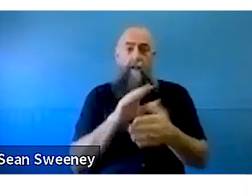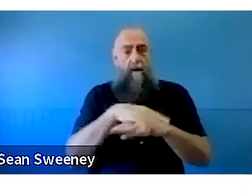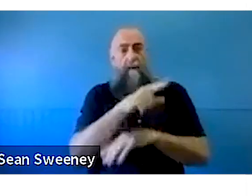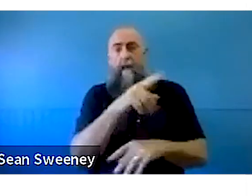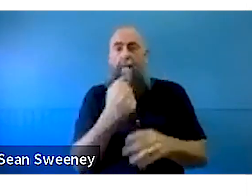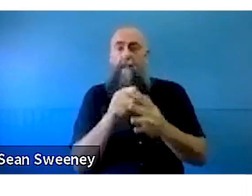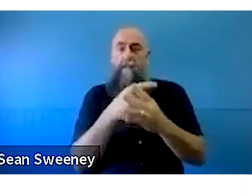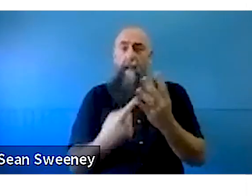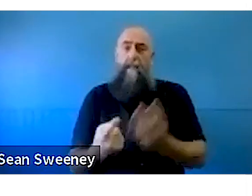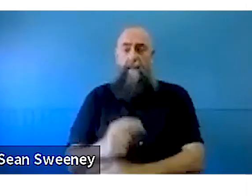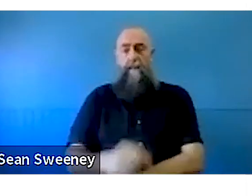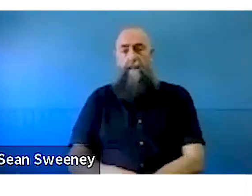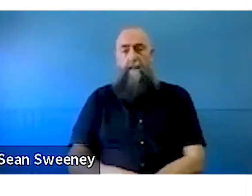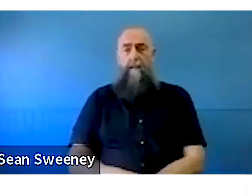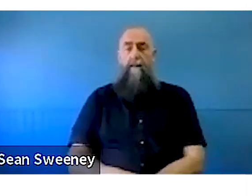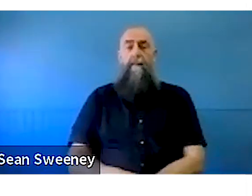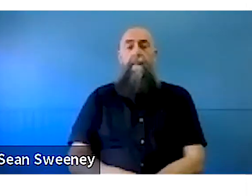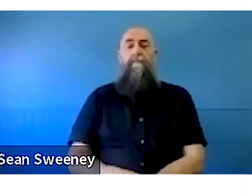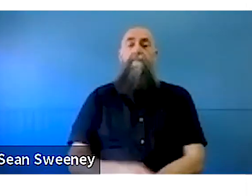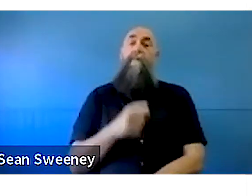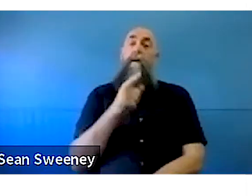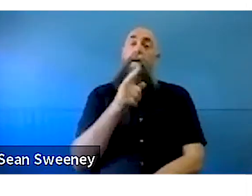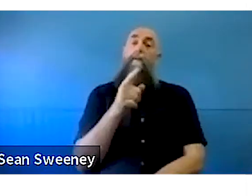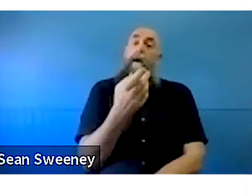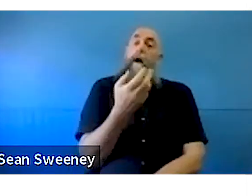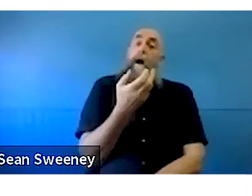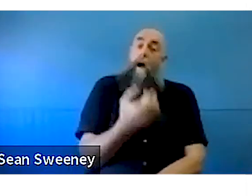The only time you can discriminate against someone on the basis of